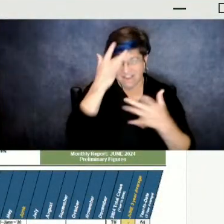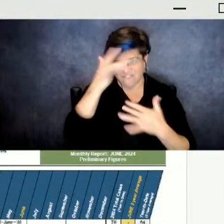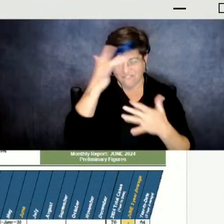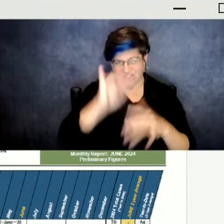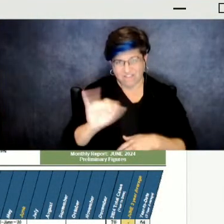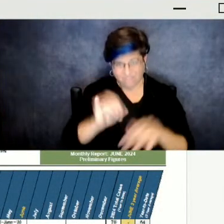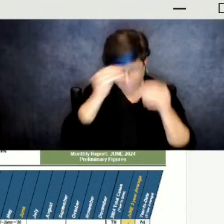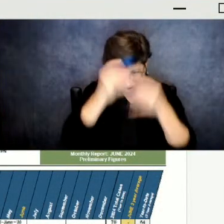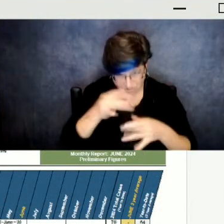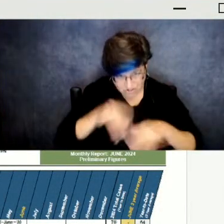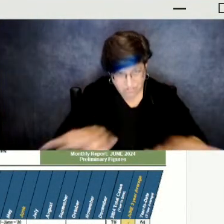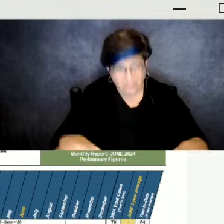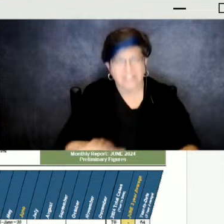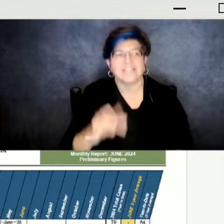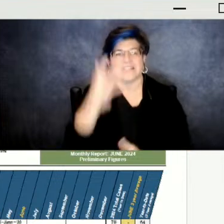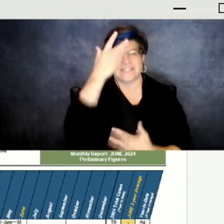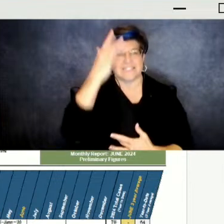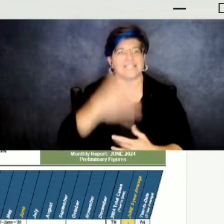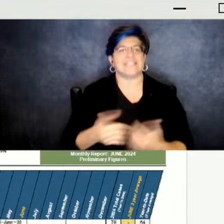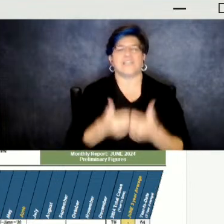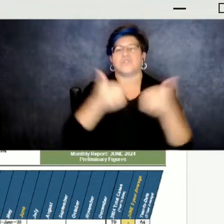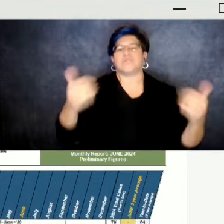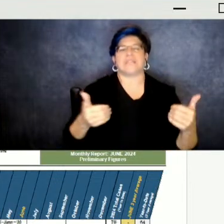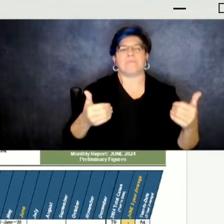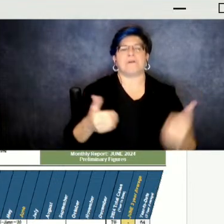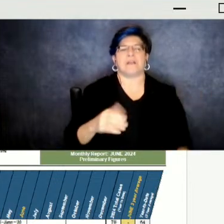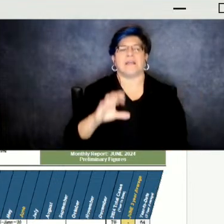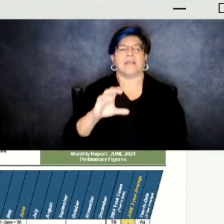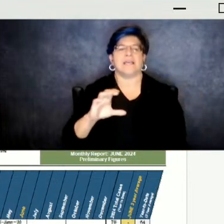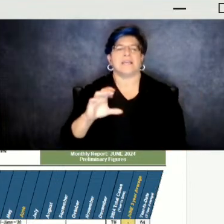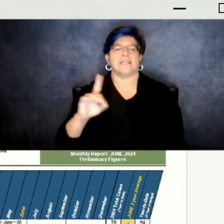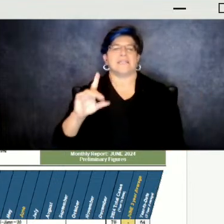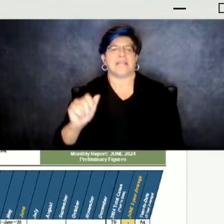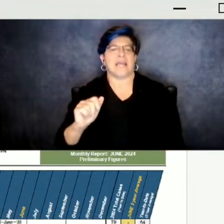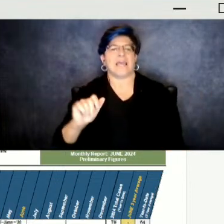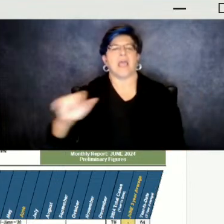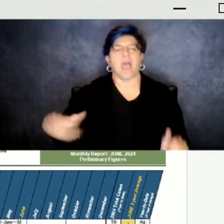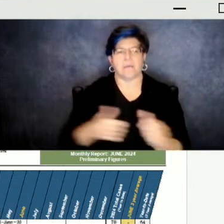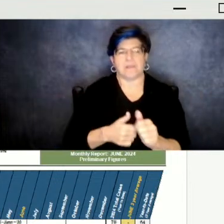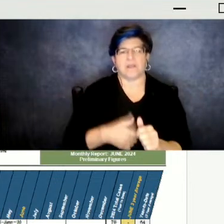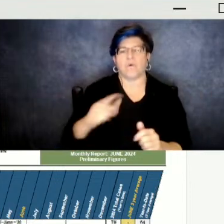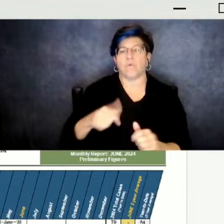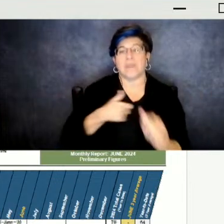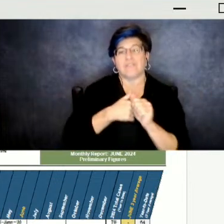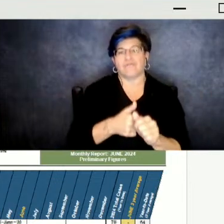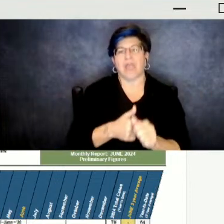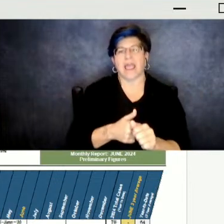DIDN'T TALK MUCH ABOUT INFECTIOUS DISEASES SO SEPARATE